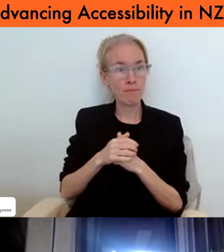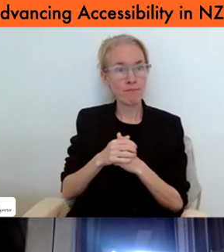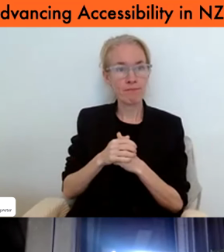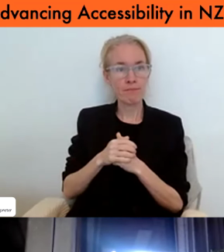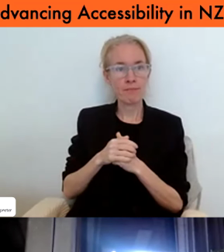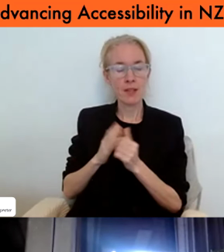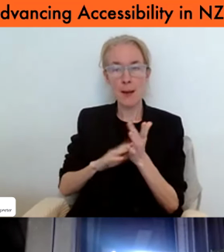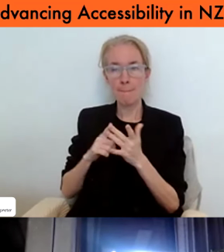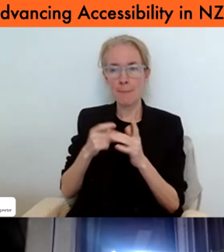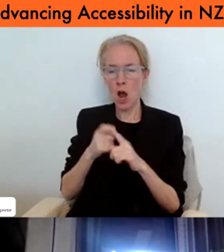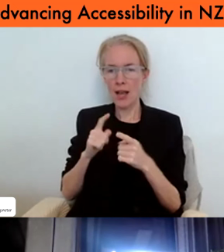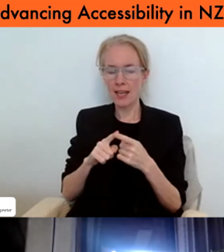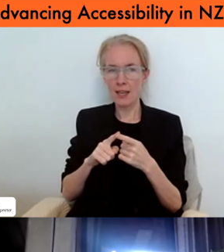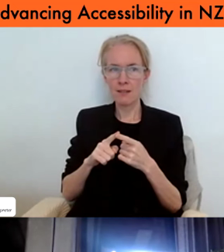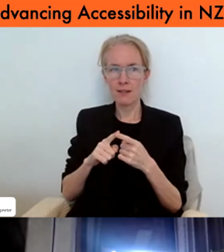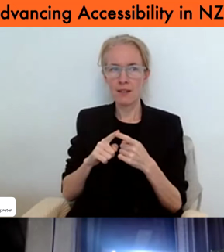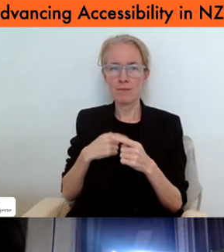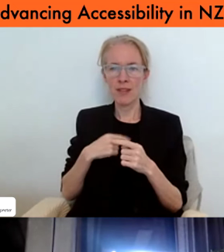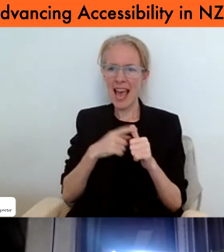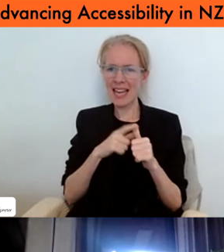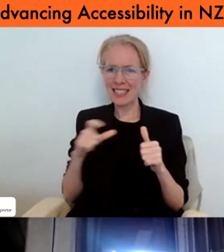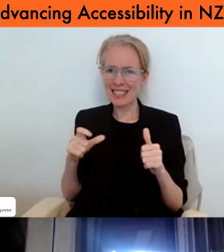the standard for installing a 1 in 10 internal ramp for internal